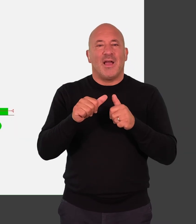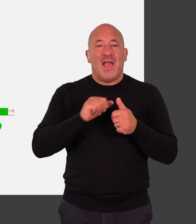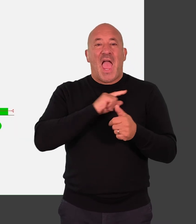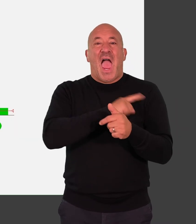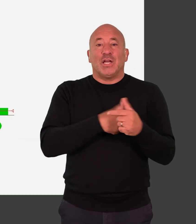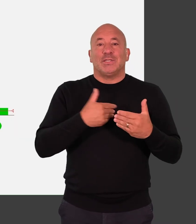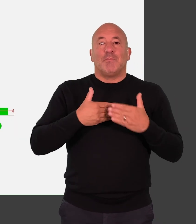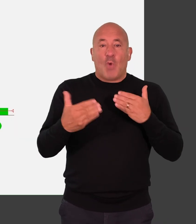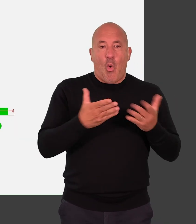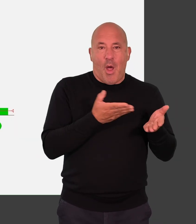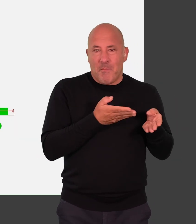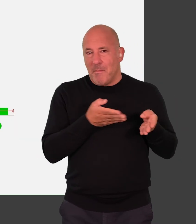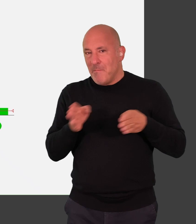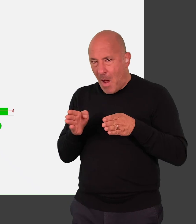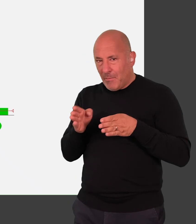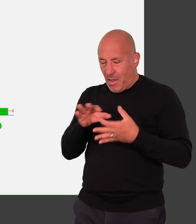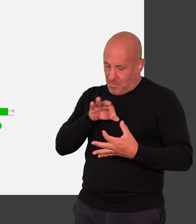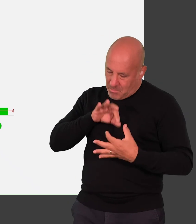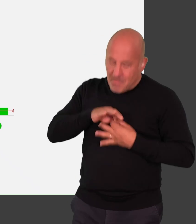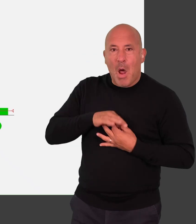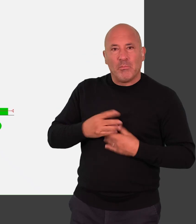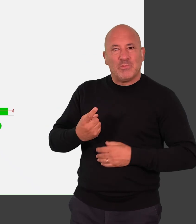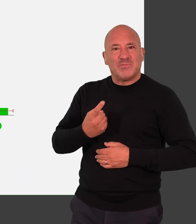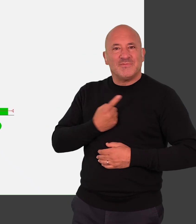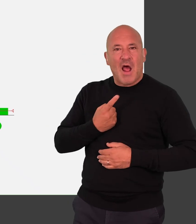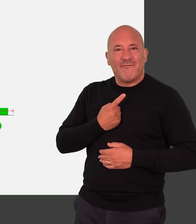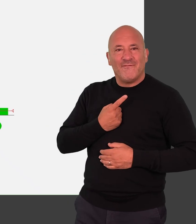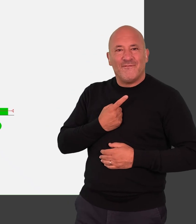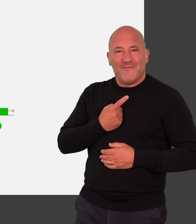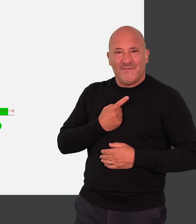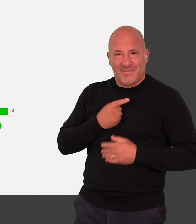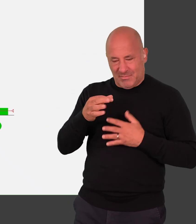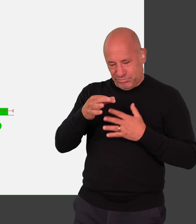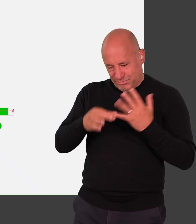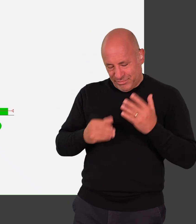restore and strengthen the connection with living as multi-stranded genuine self,